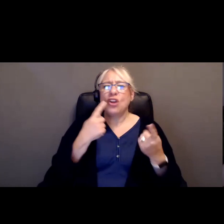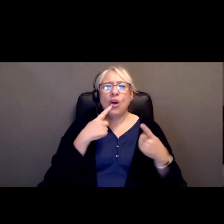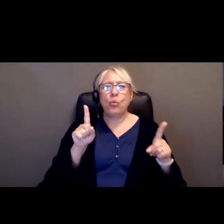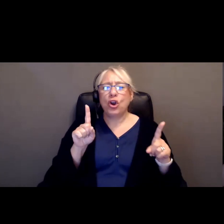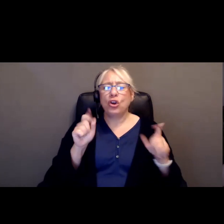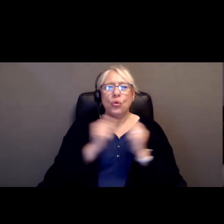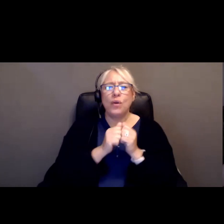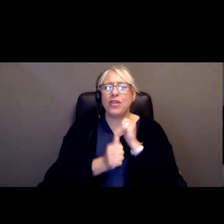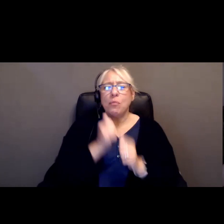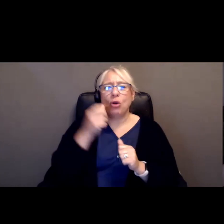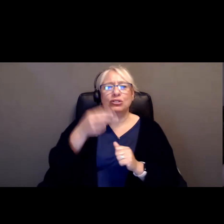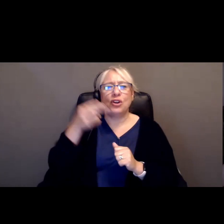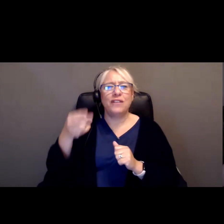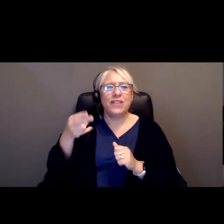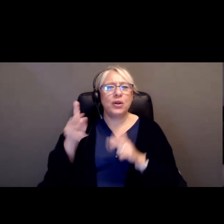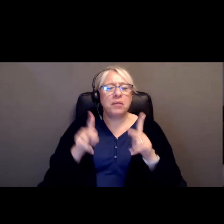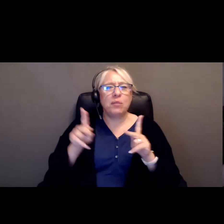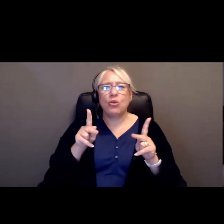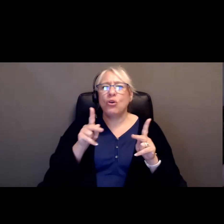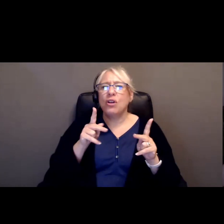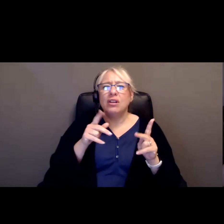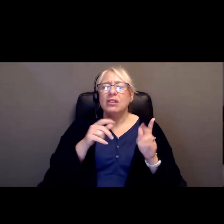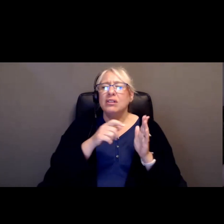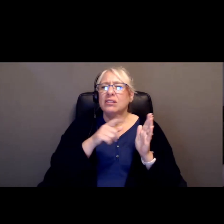most hard of hearing people? >> MAGGIE DOHERTY-GILBERT: